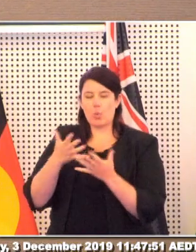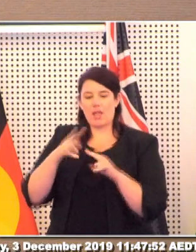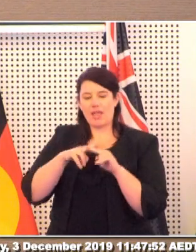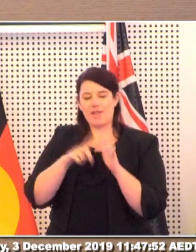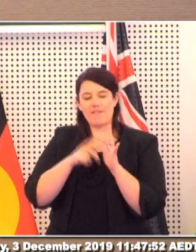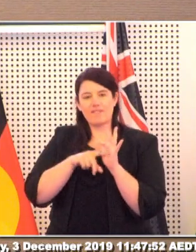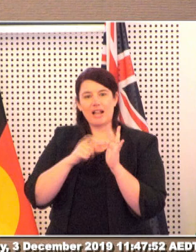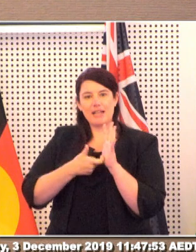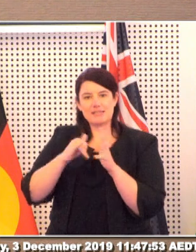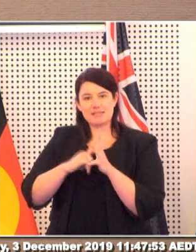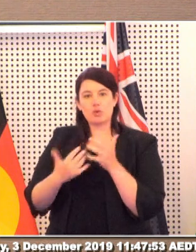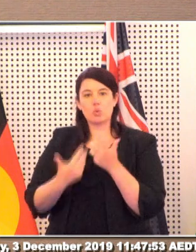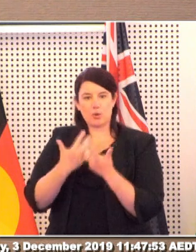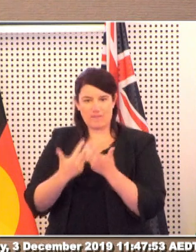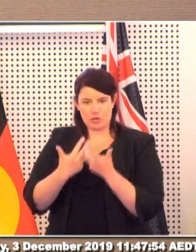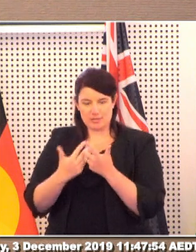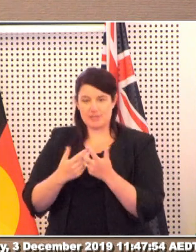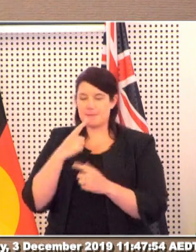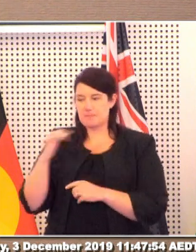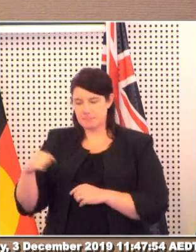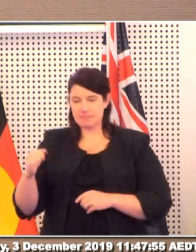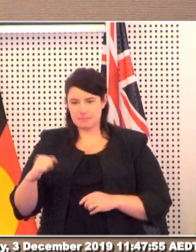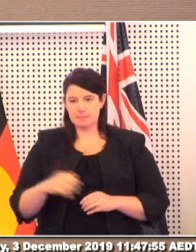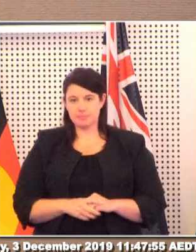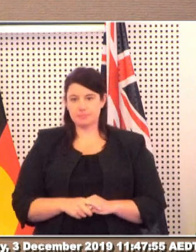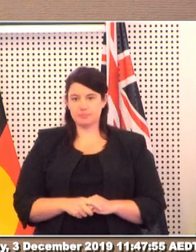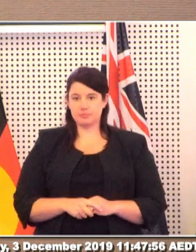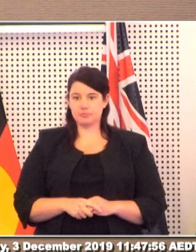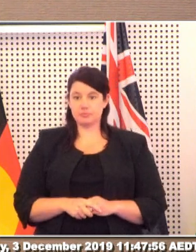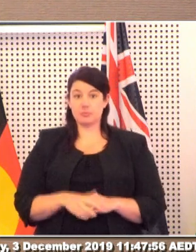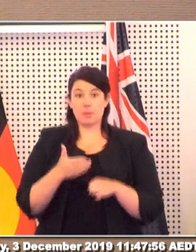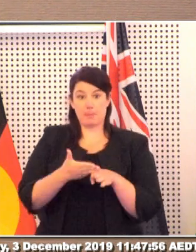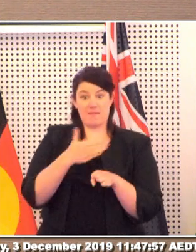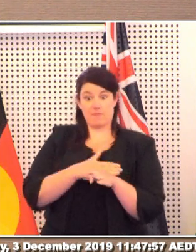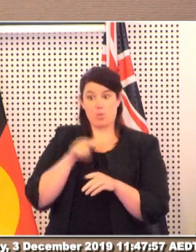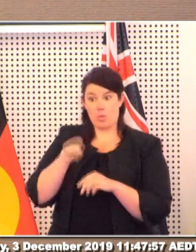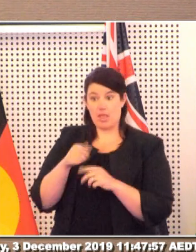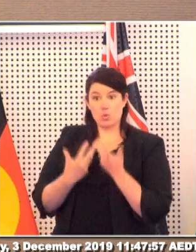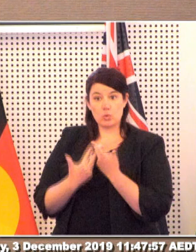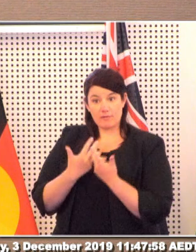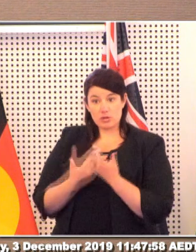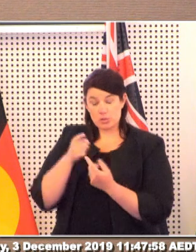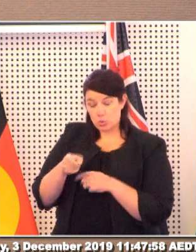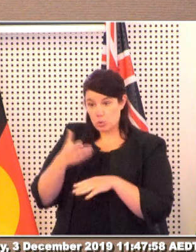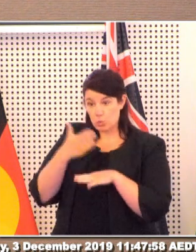Yes, I am. And before then you were – you worked for the Centre for Children and